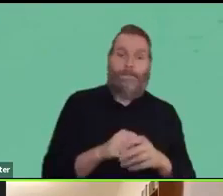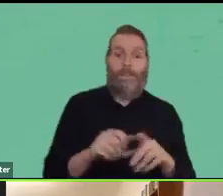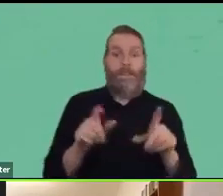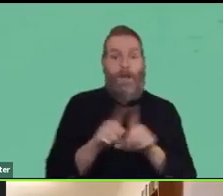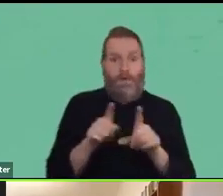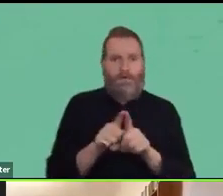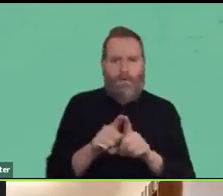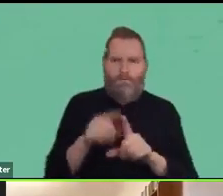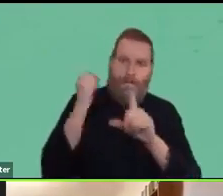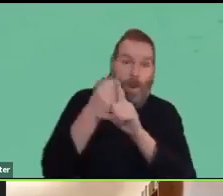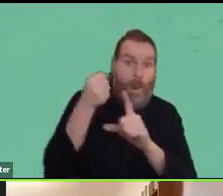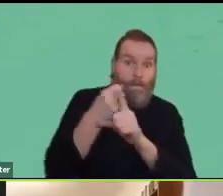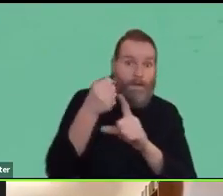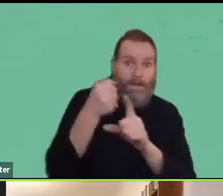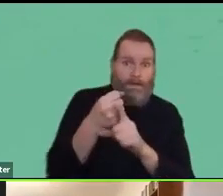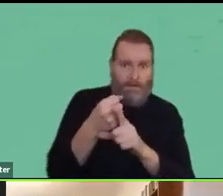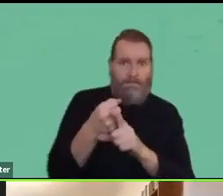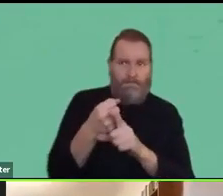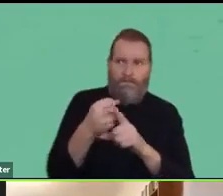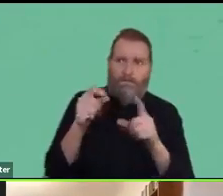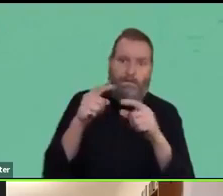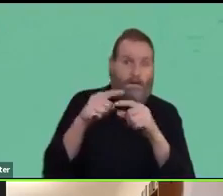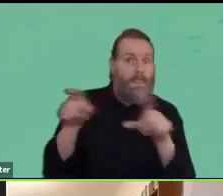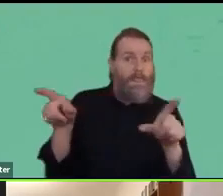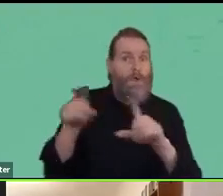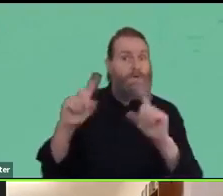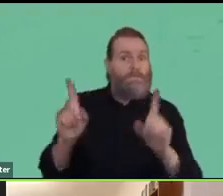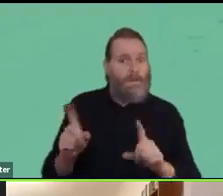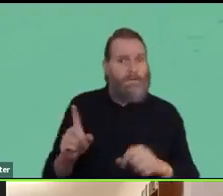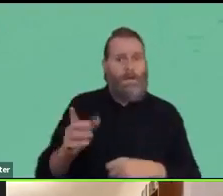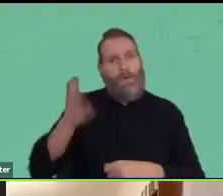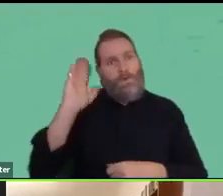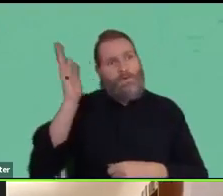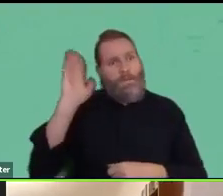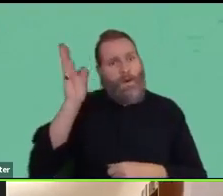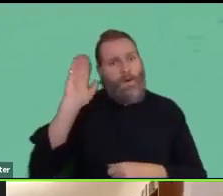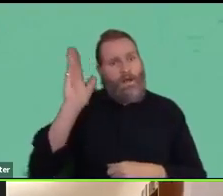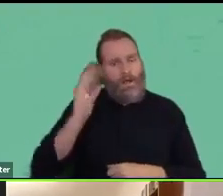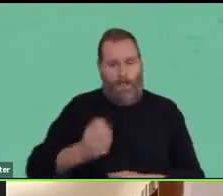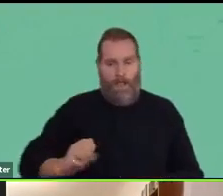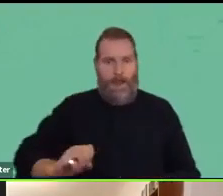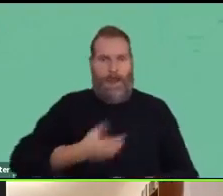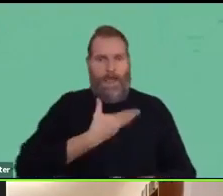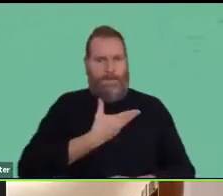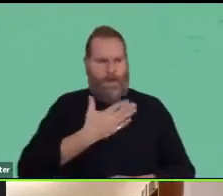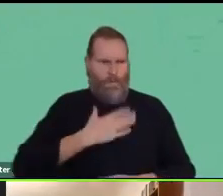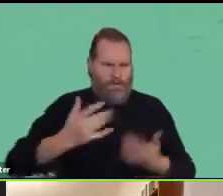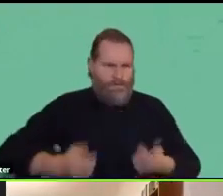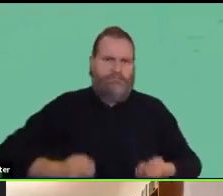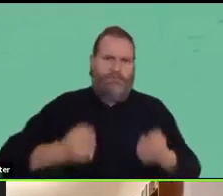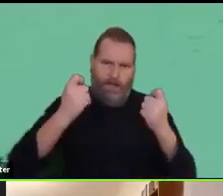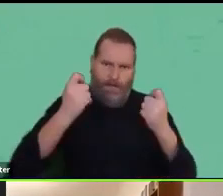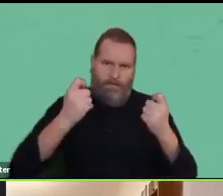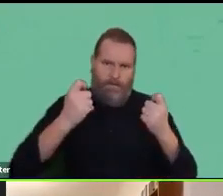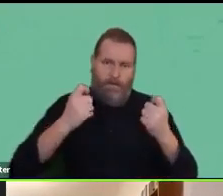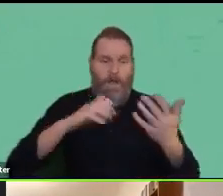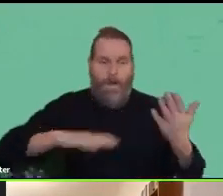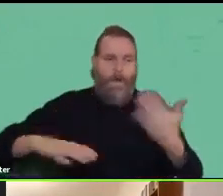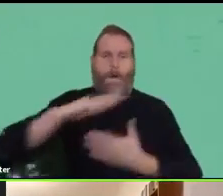you know people who are not just the people who spoke for us today but we want Labour to put this debate down so we want all members of parliament to realise how strongly we feel so we're urging